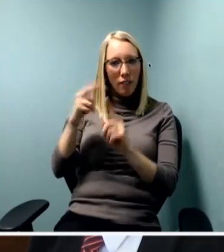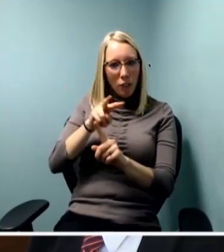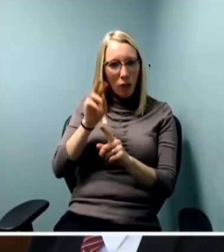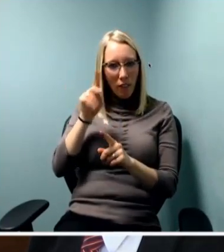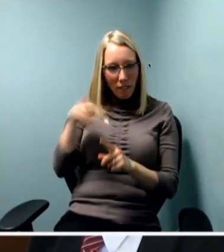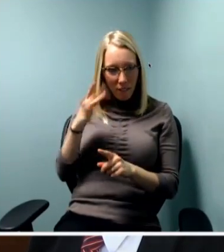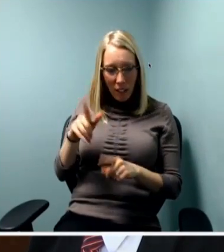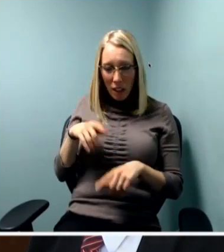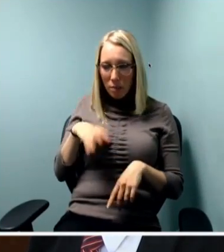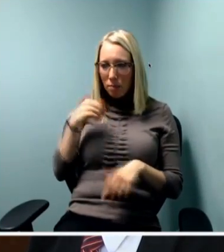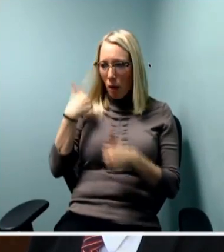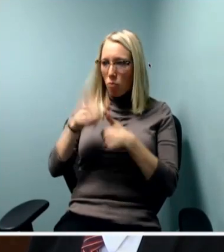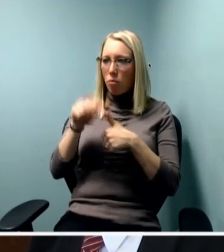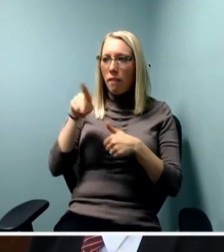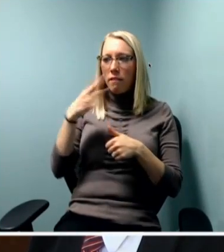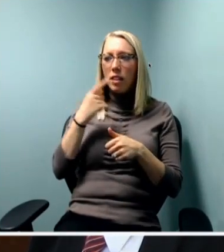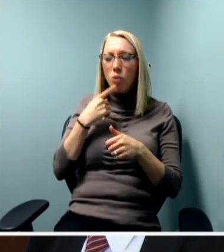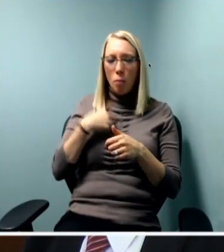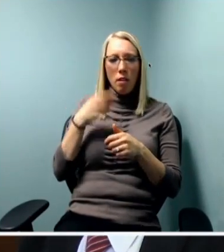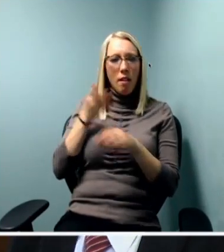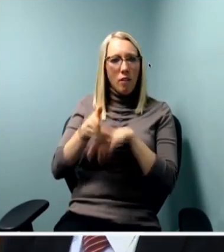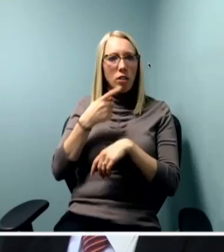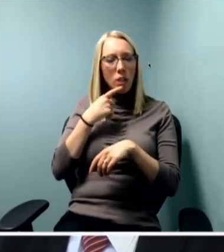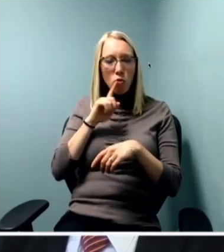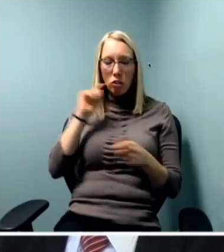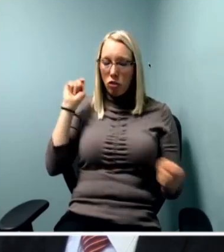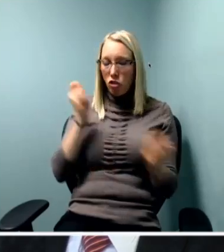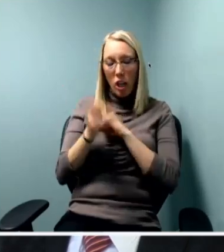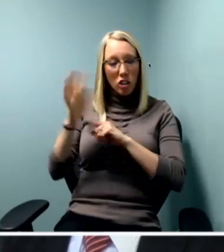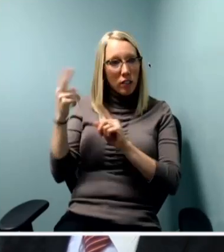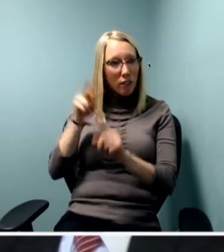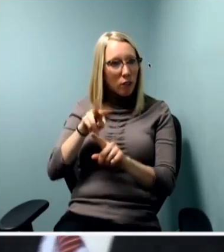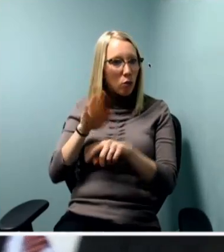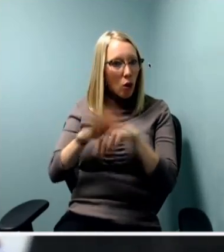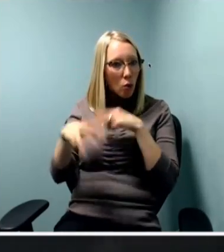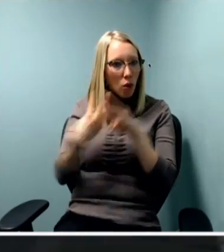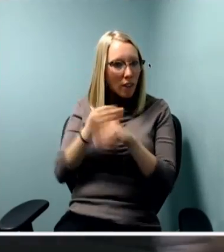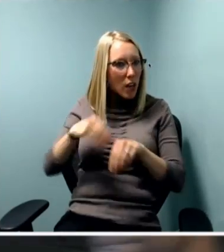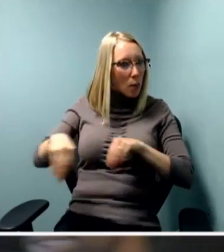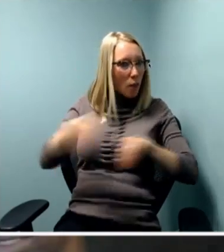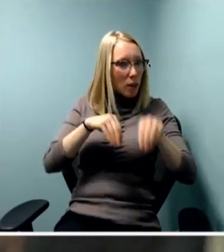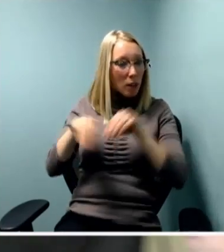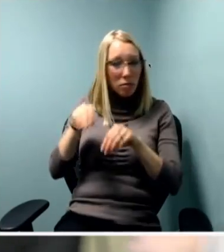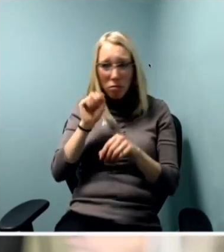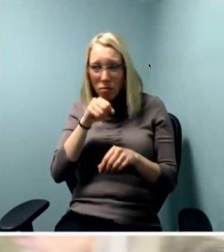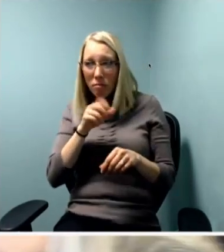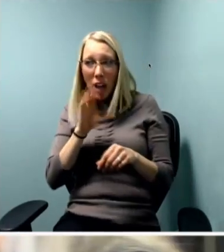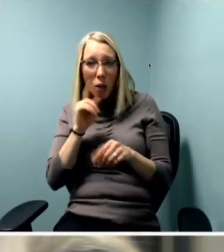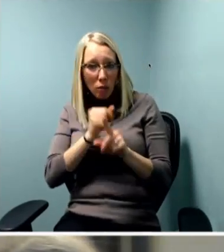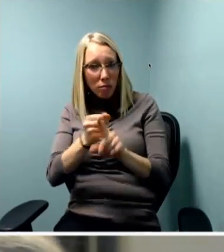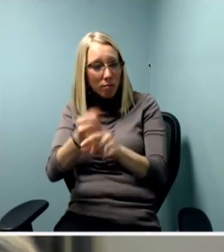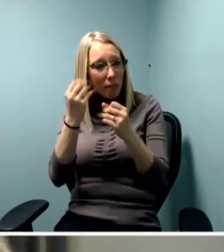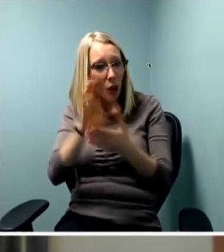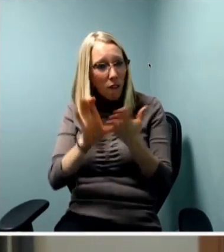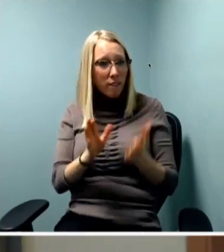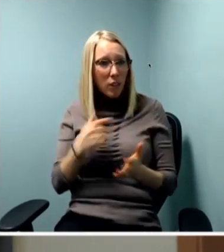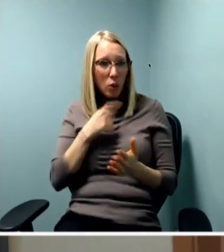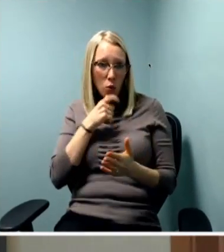his worldview of movement. (Judith) And I think it has to a lot of the choreographers that we've worked with. Most of them have-- I mean the first thing Bill said